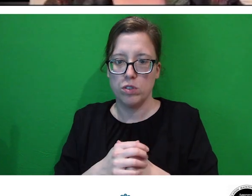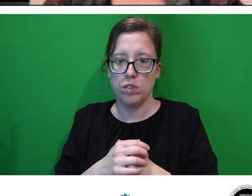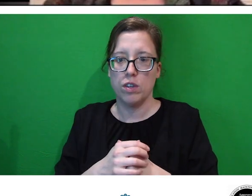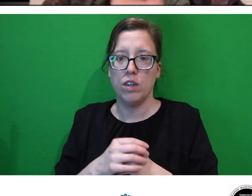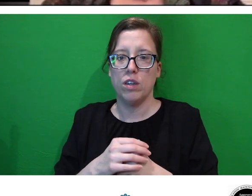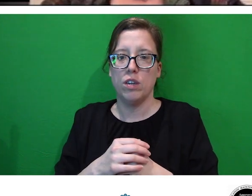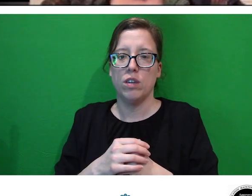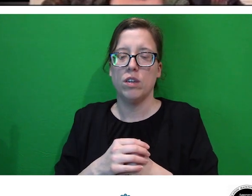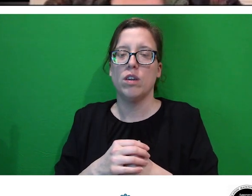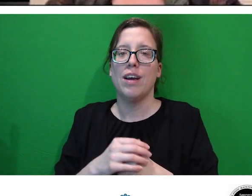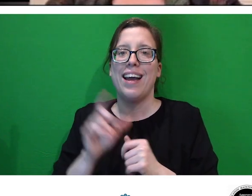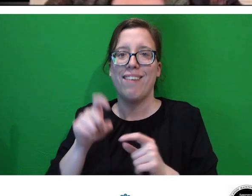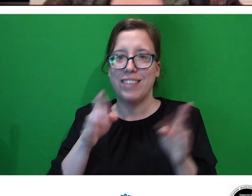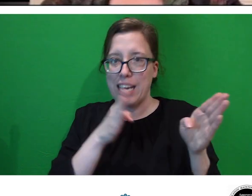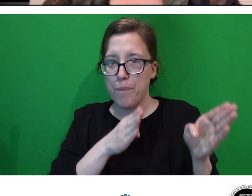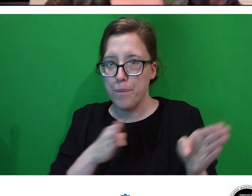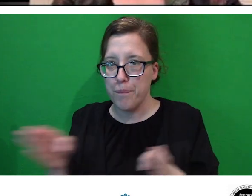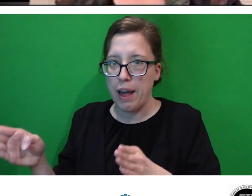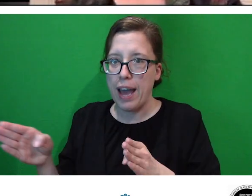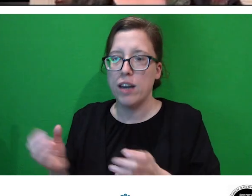will receive information. And what the kid's going